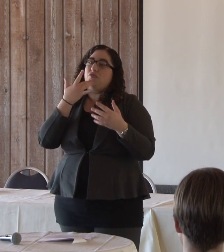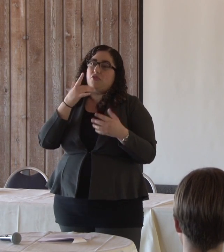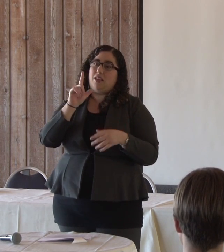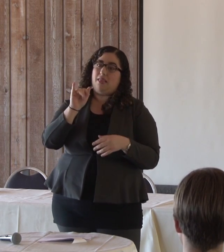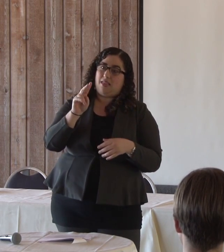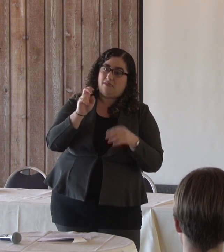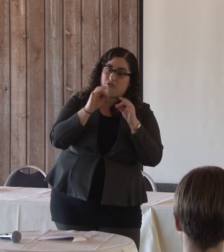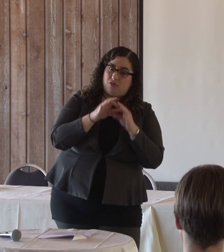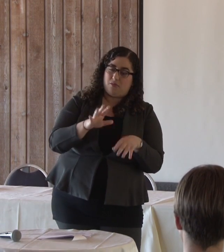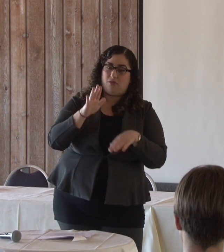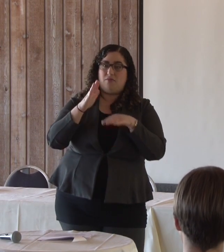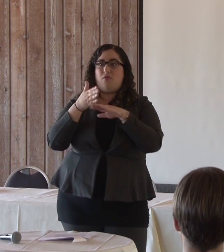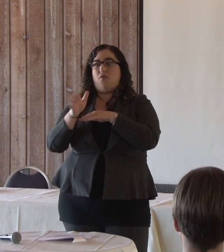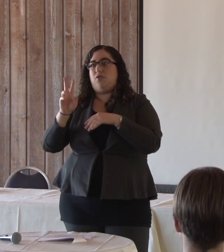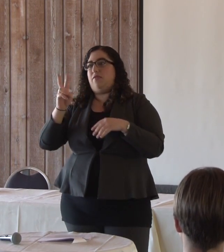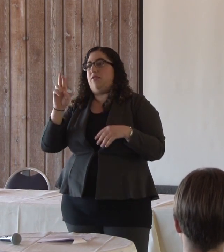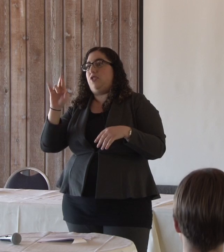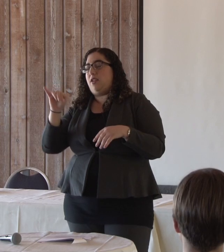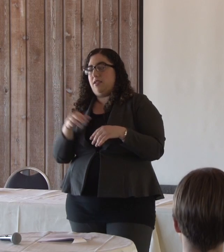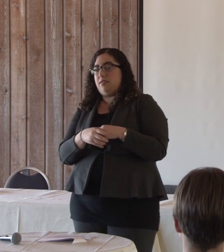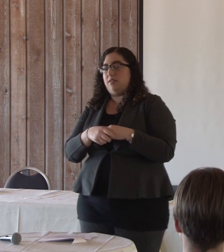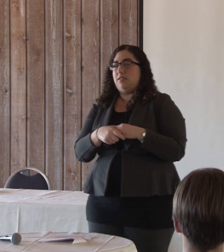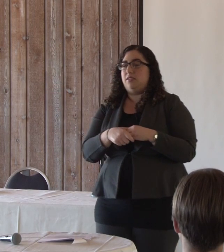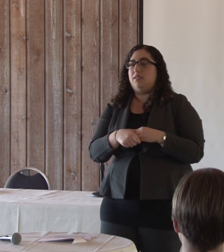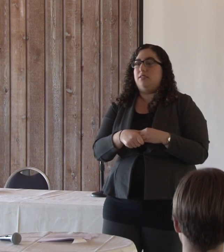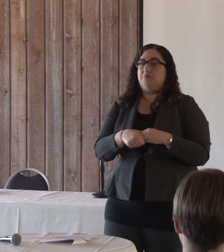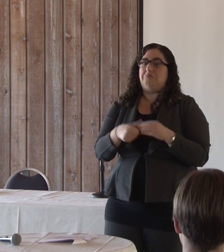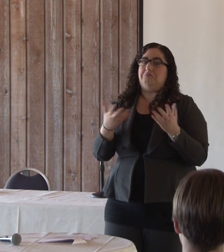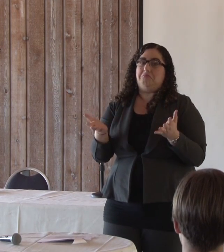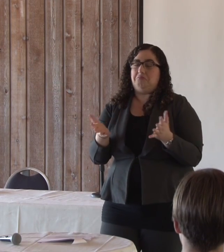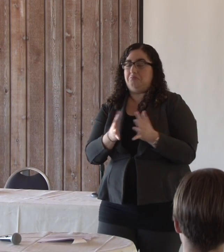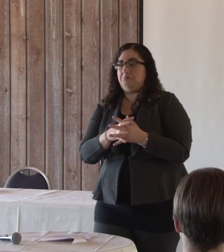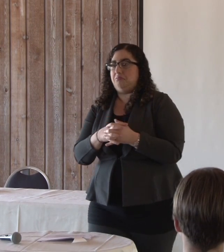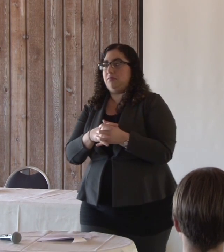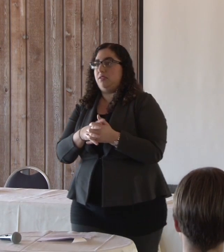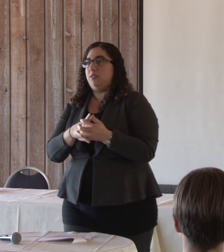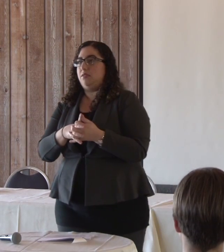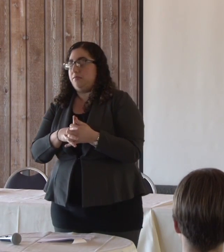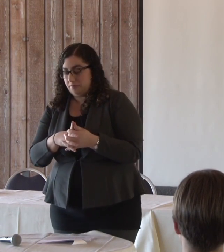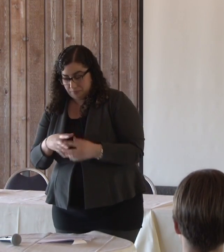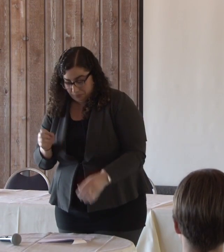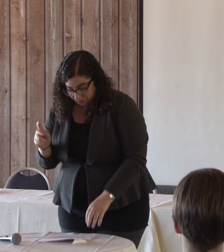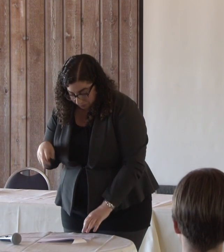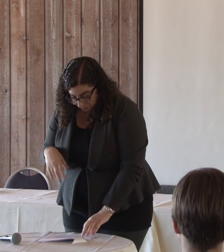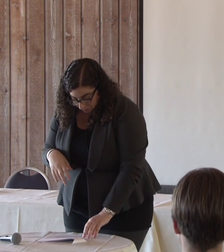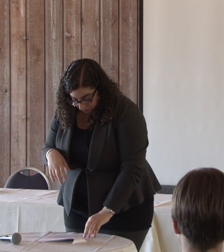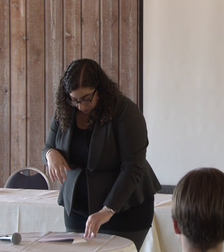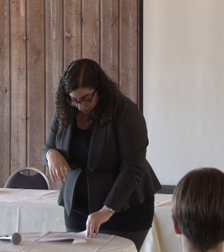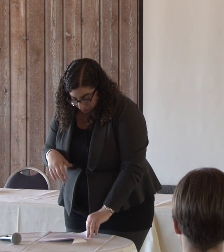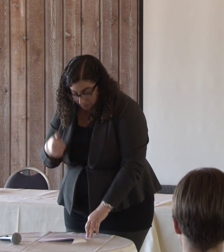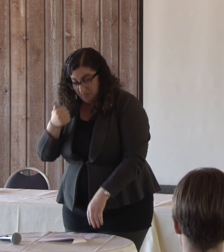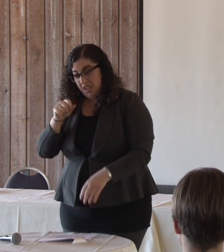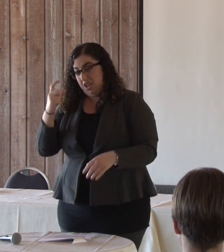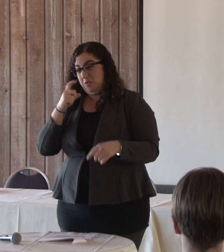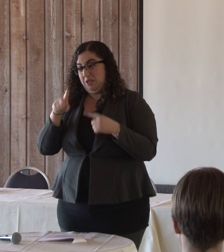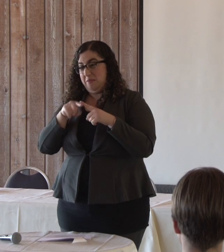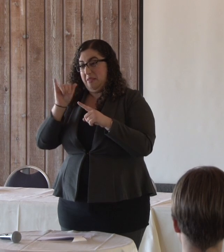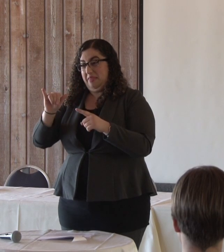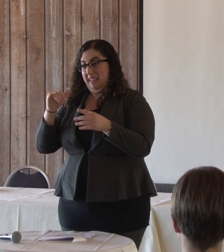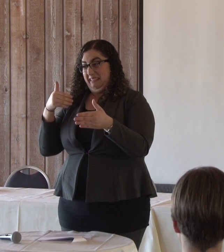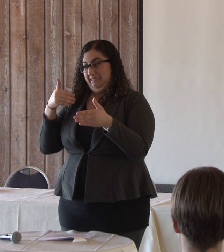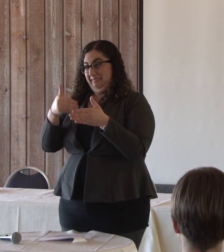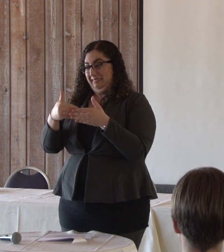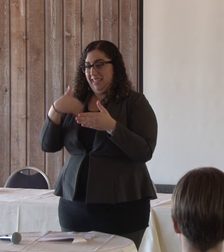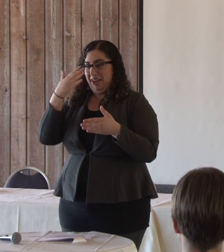I just talked about it's really important to have a live interpreter.